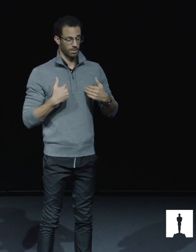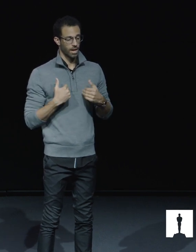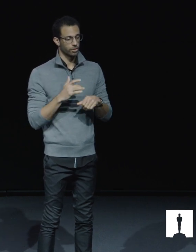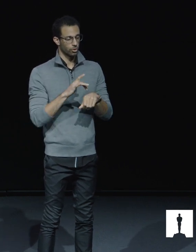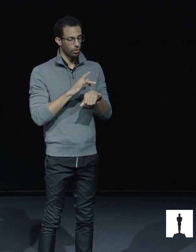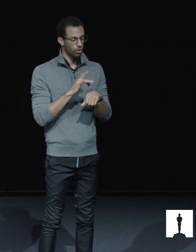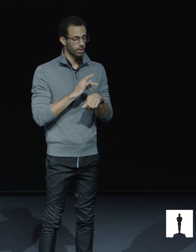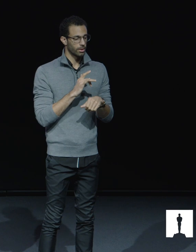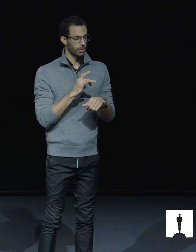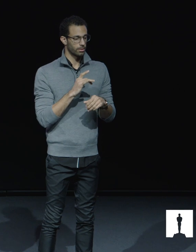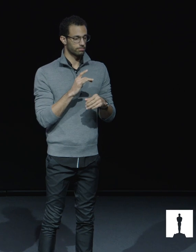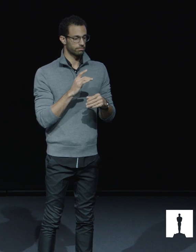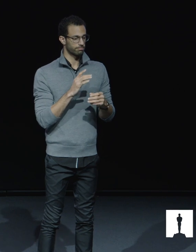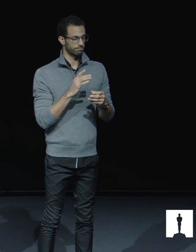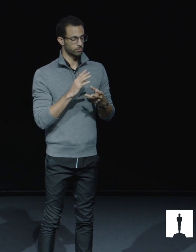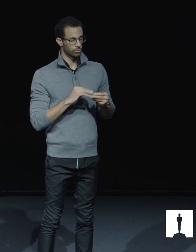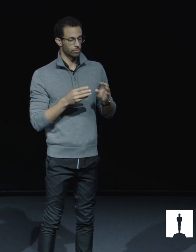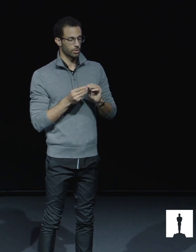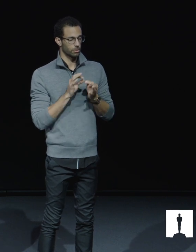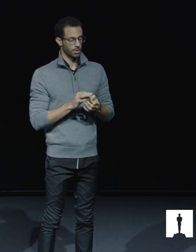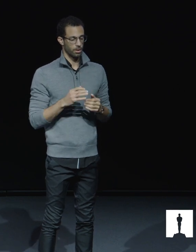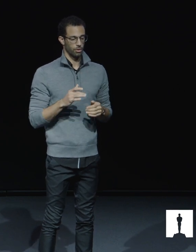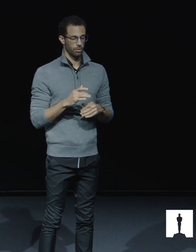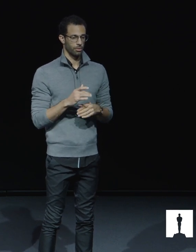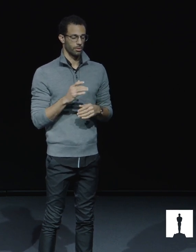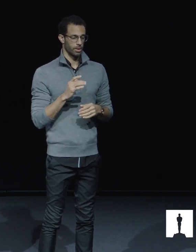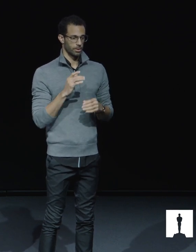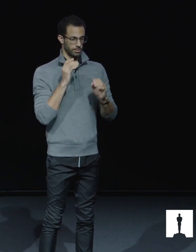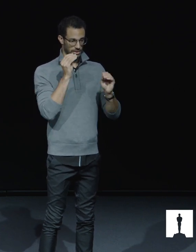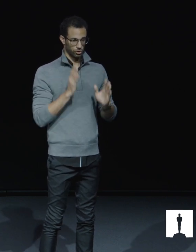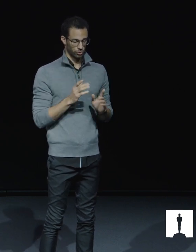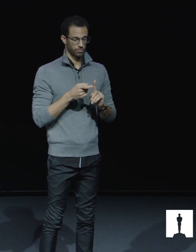house, of one of his early school teachers, Orillia (Bill) Miller, who he always called